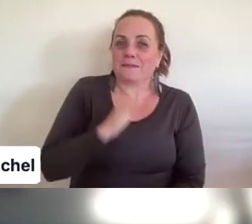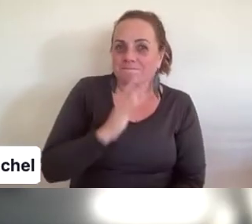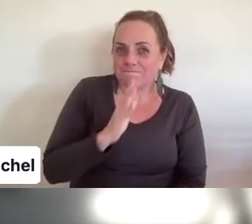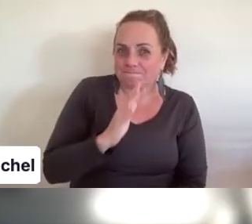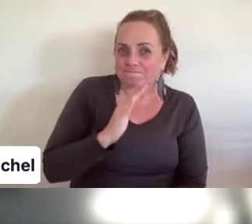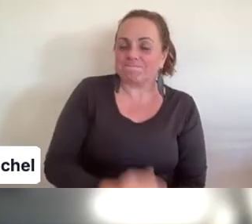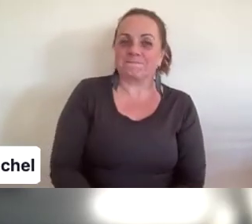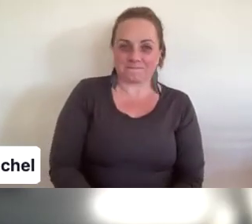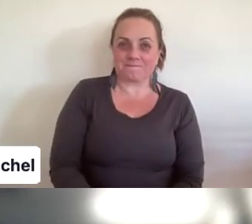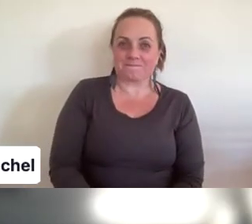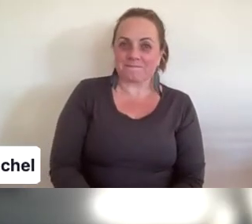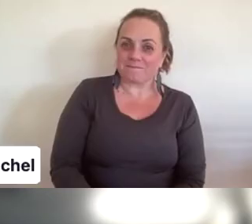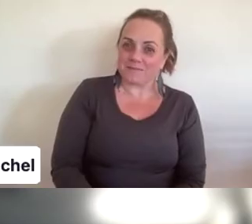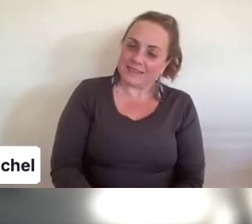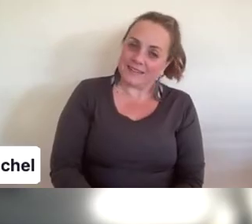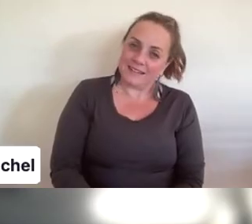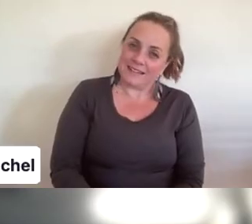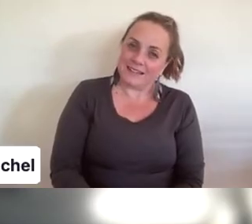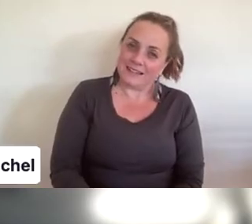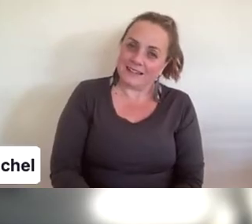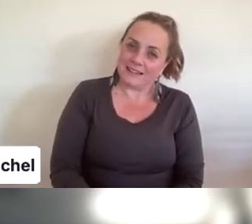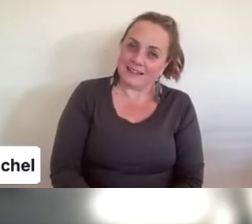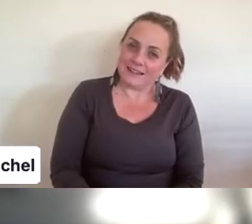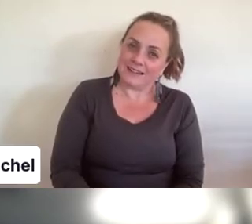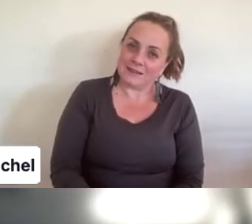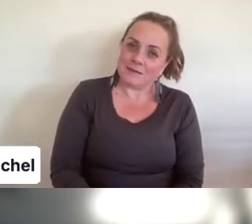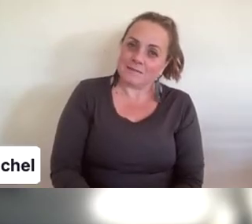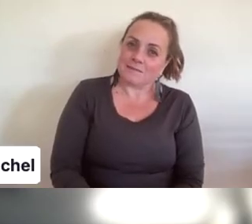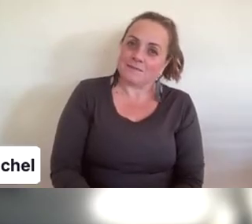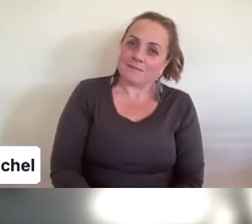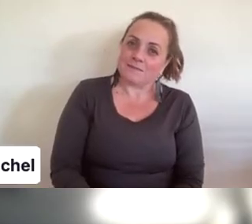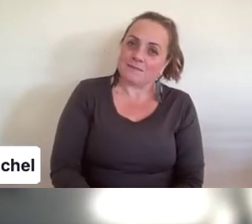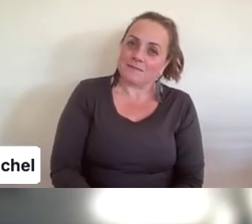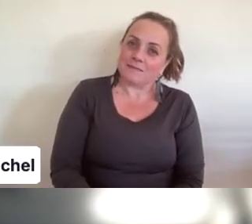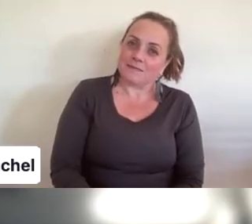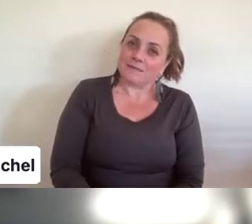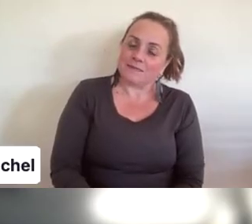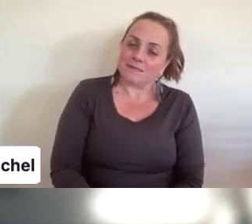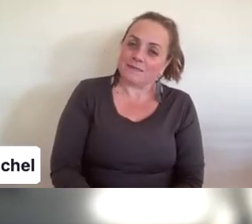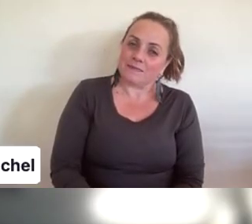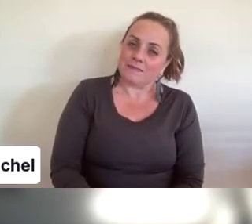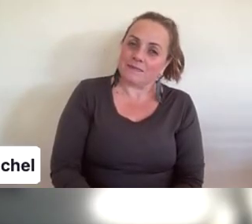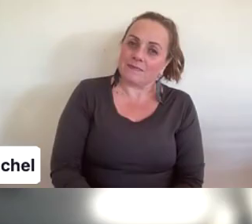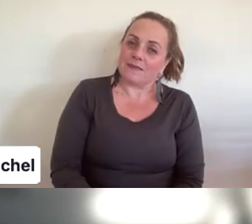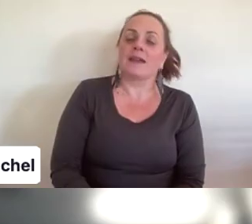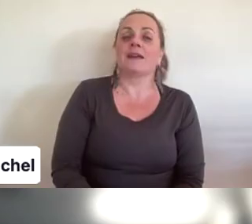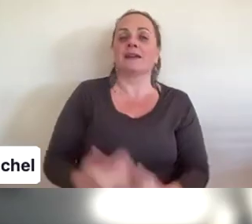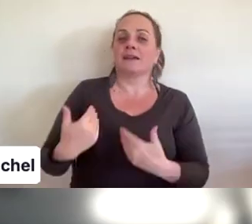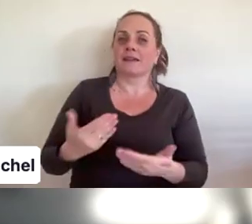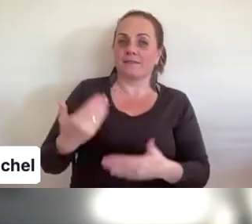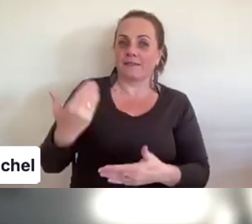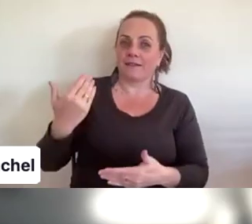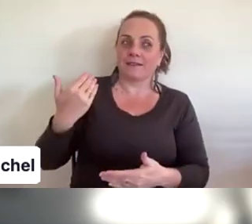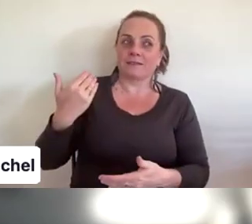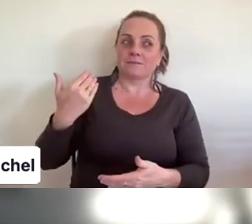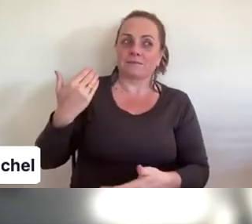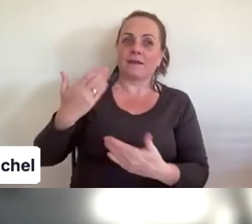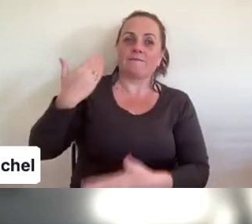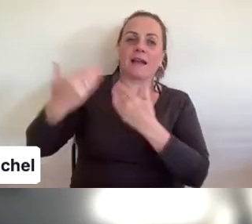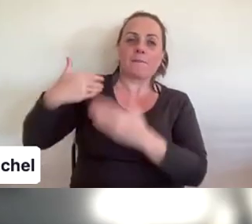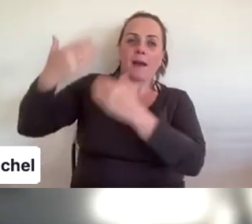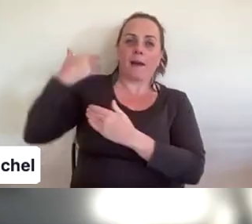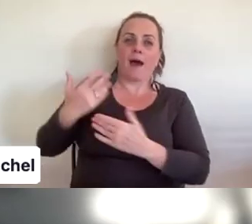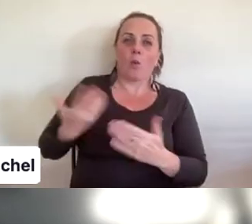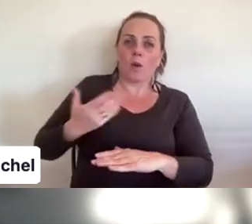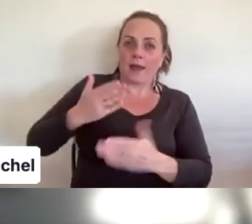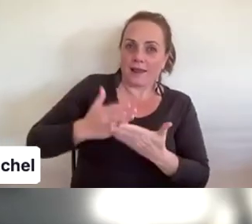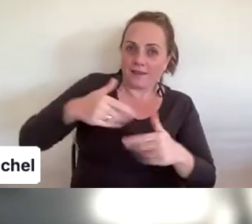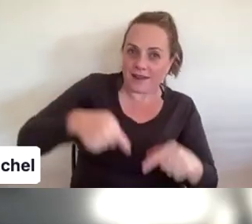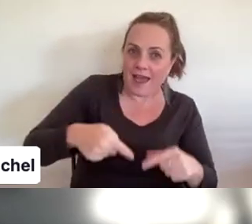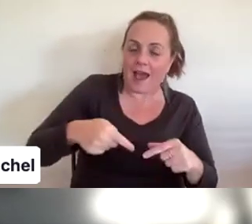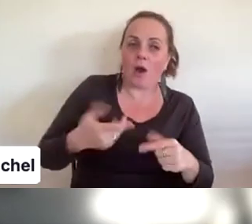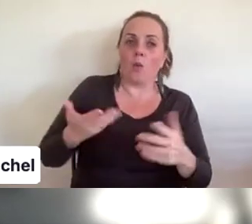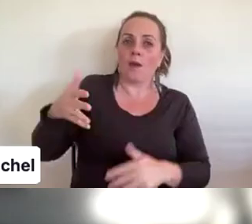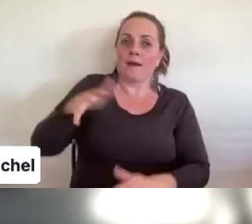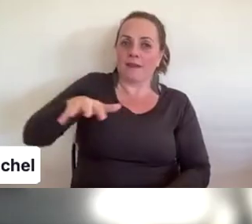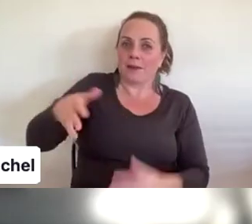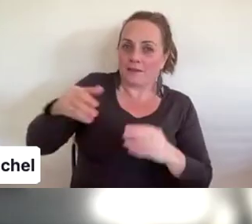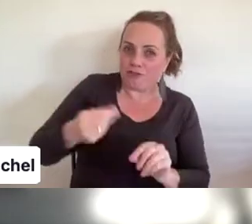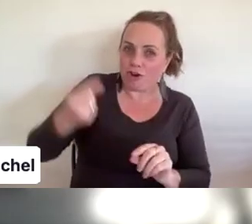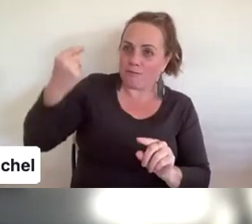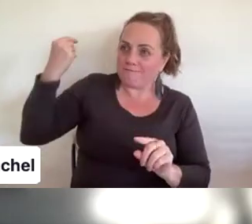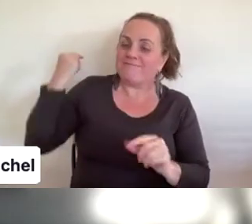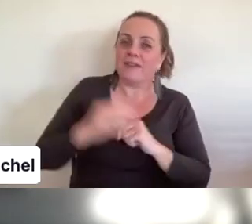me Taranaki Whānui me Ngāti Toa Rangatira hoki. Thank you to all of those who are gathered here